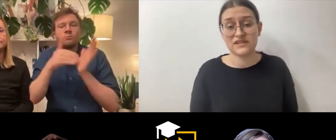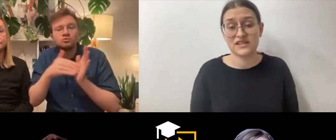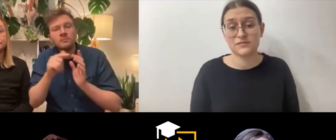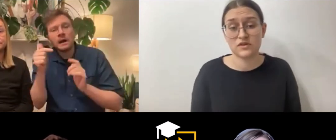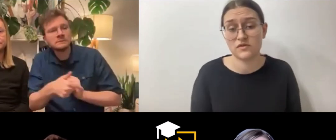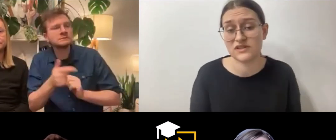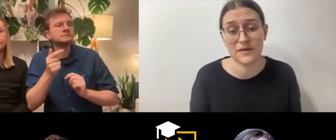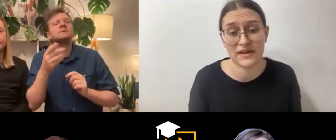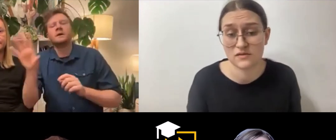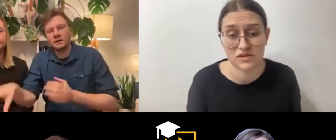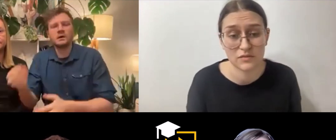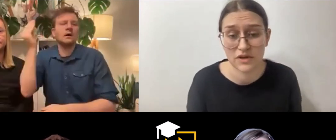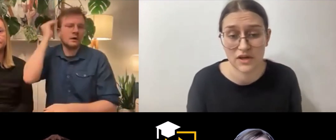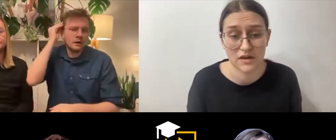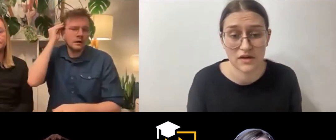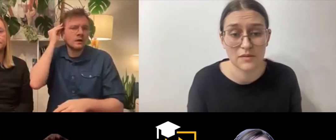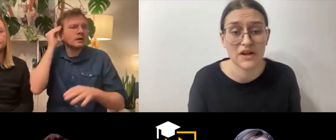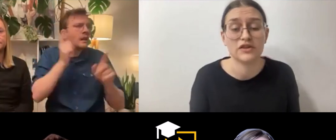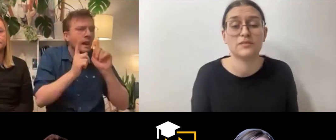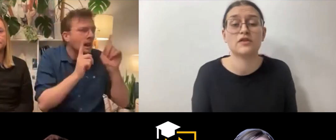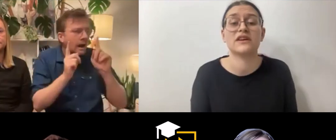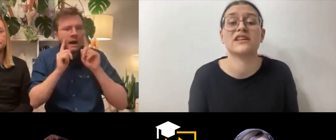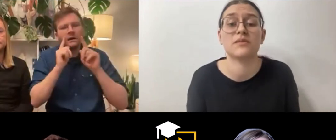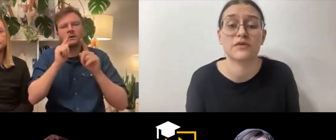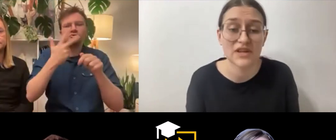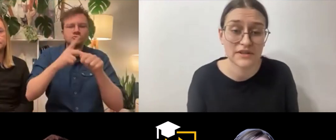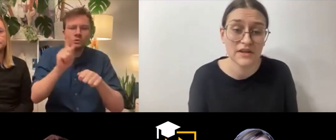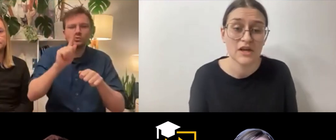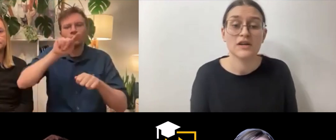Now I remove it after 8 hours of work. I wear it only when needed.